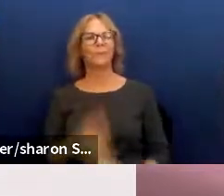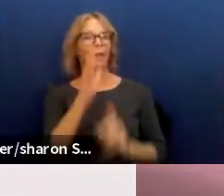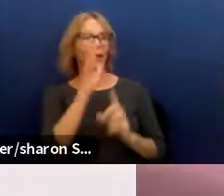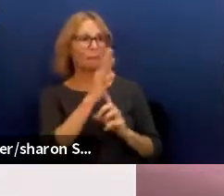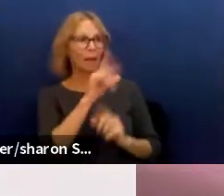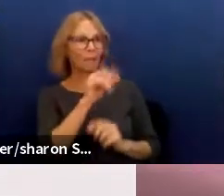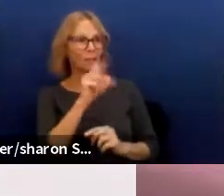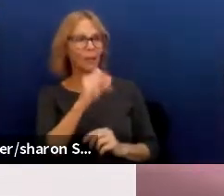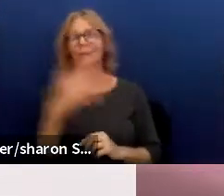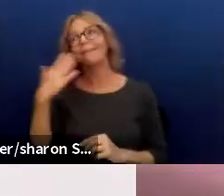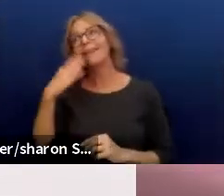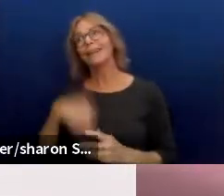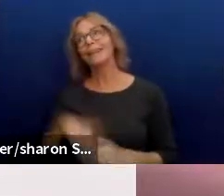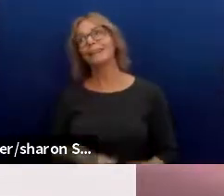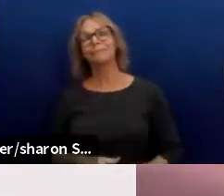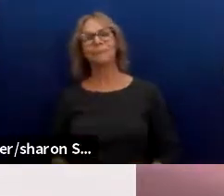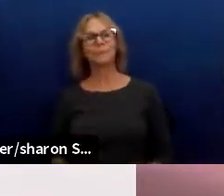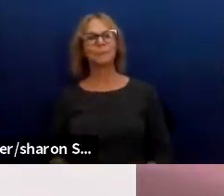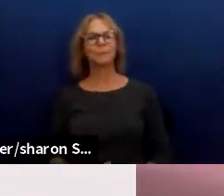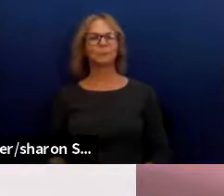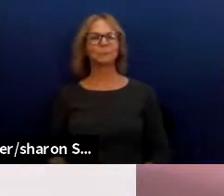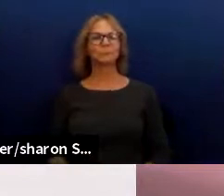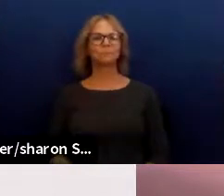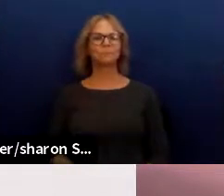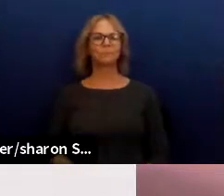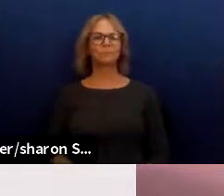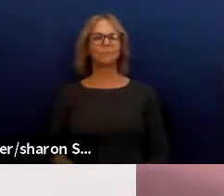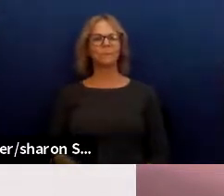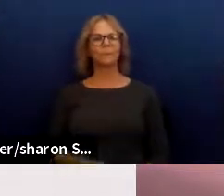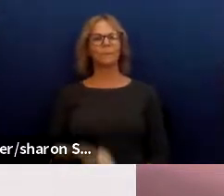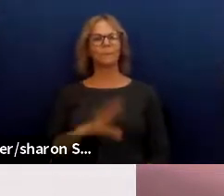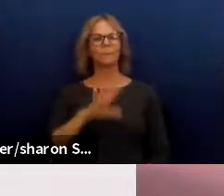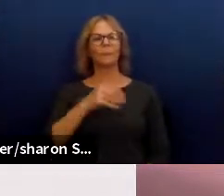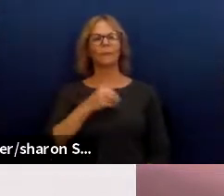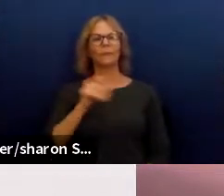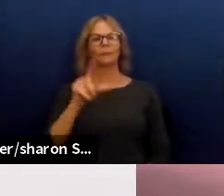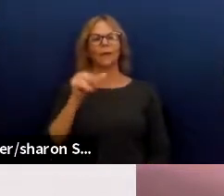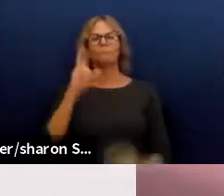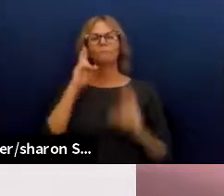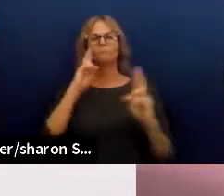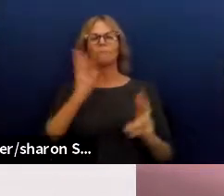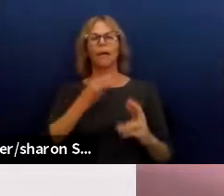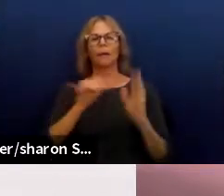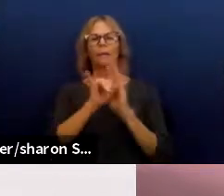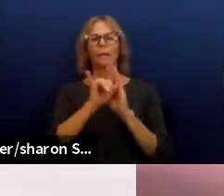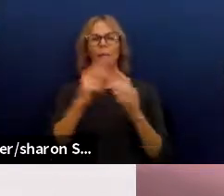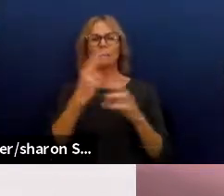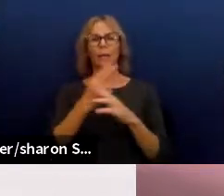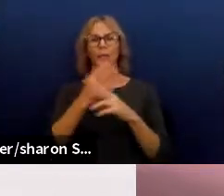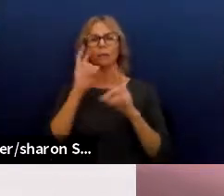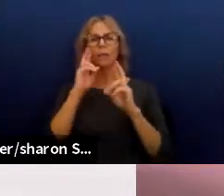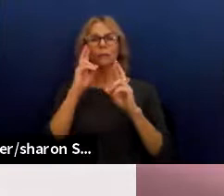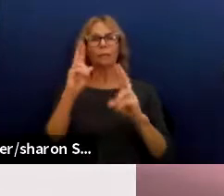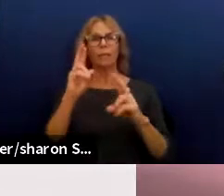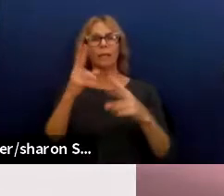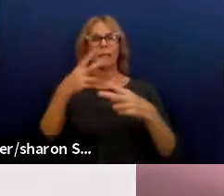Arien Reed he/him: Thank you. A trans ally should respect our identity by using and respecting the name and pronouns that we use.